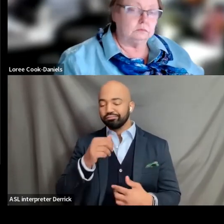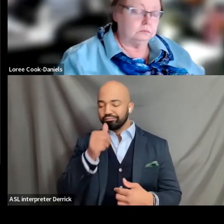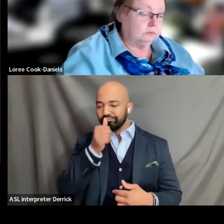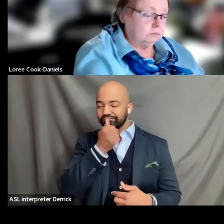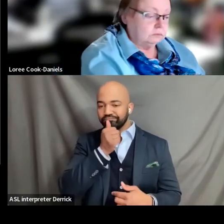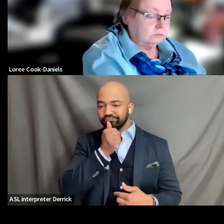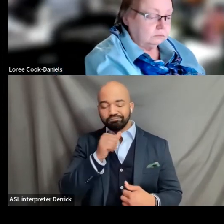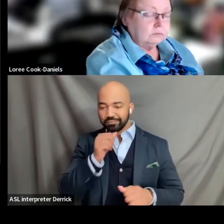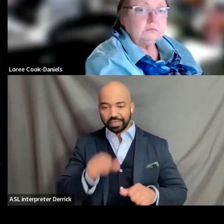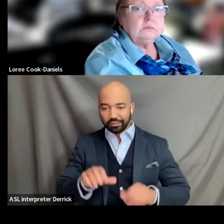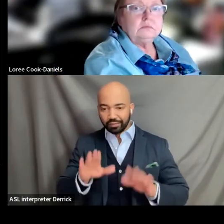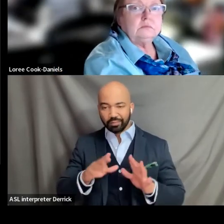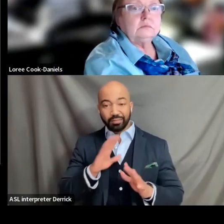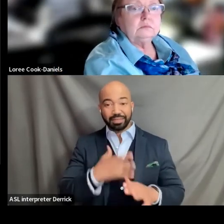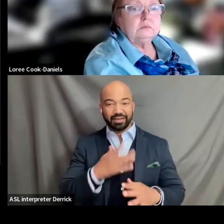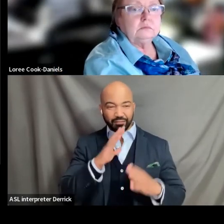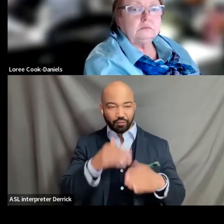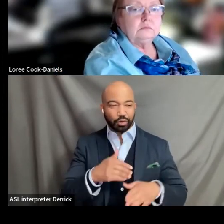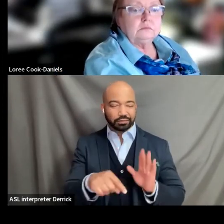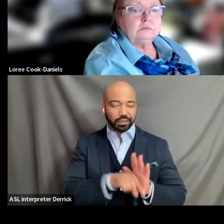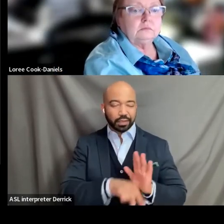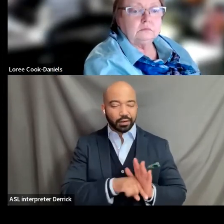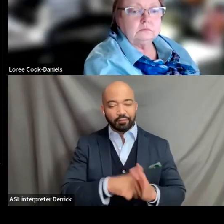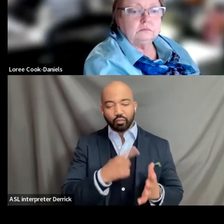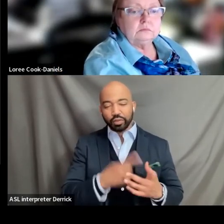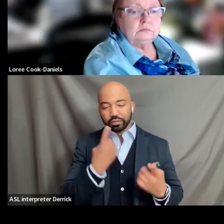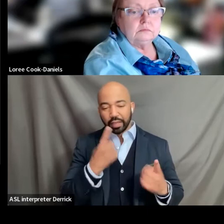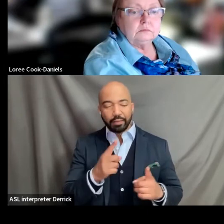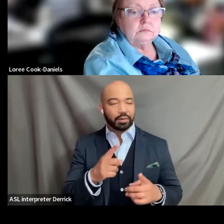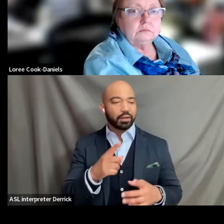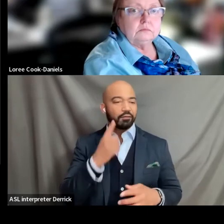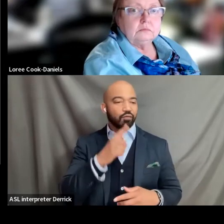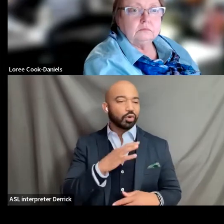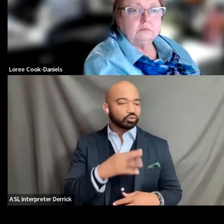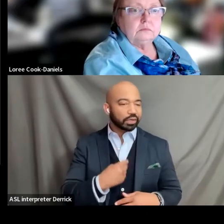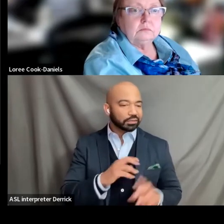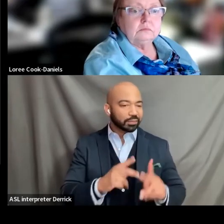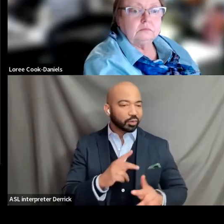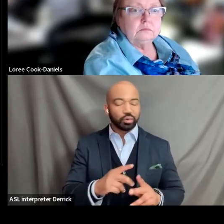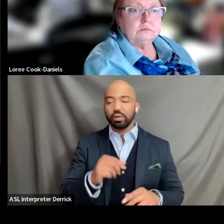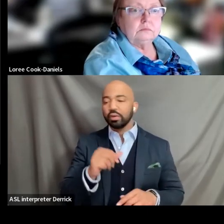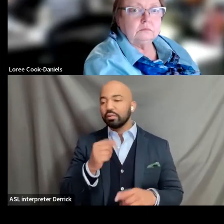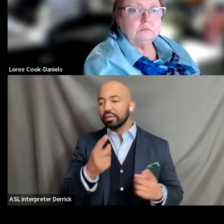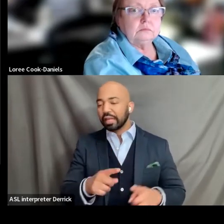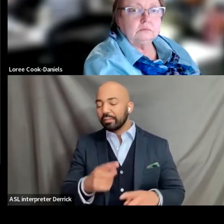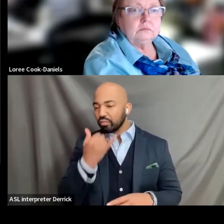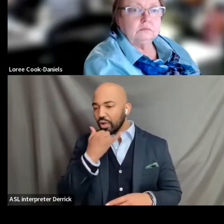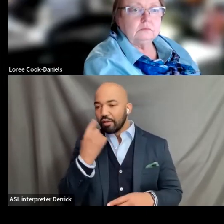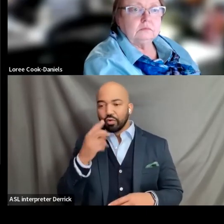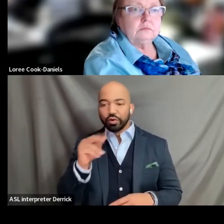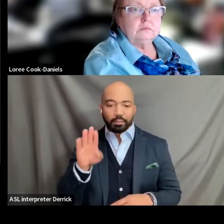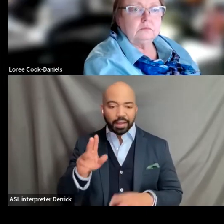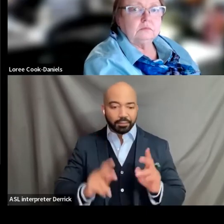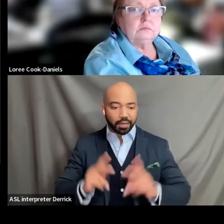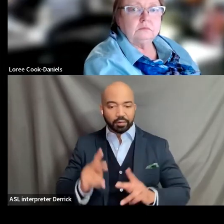what's not going well. Especially for, what's going wrong for trans folks. What's going wrong for nonbinary folks. How there are health disparities,